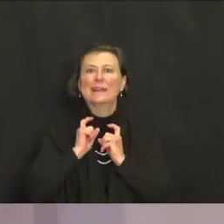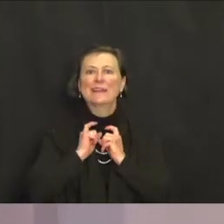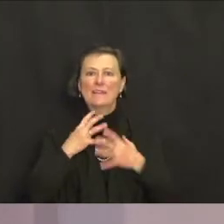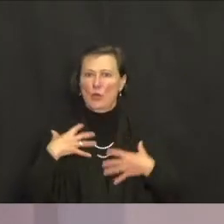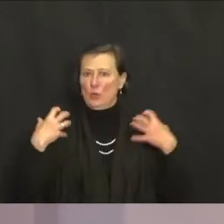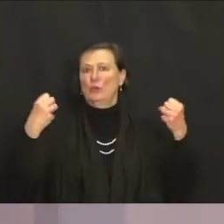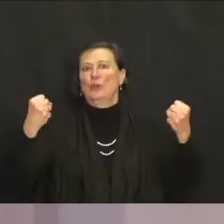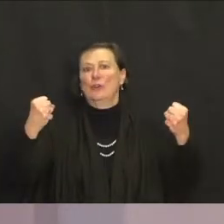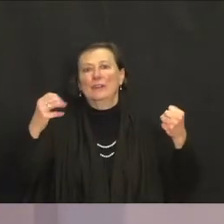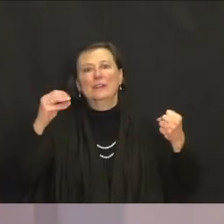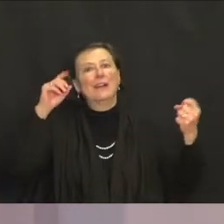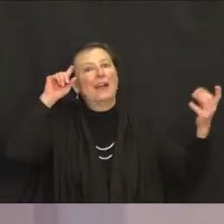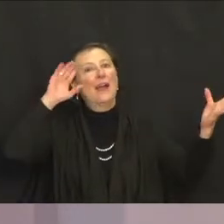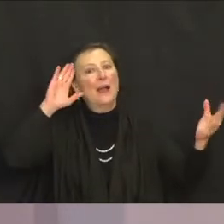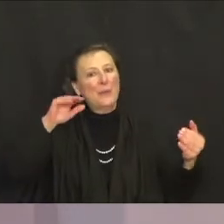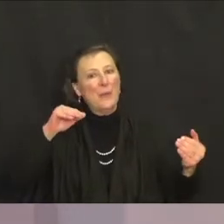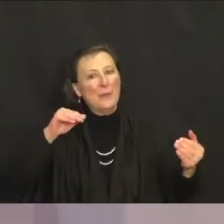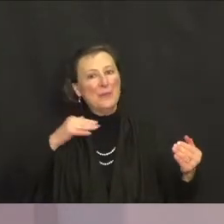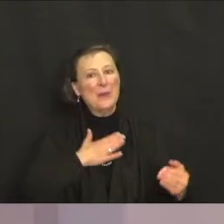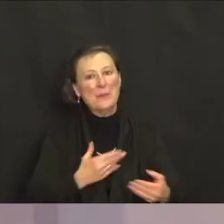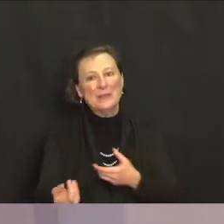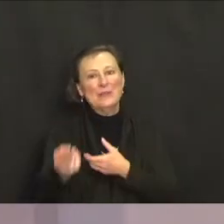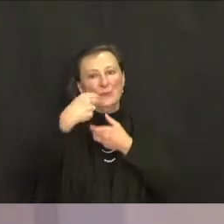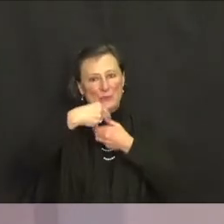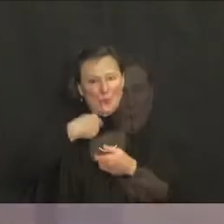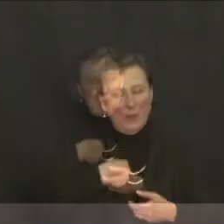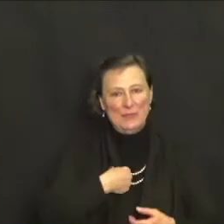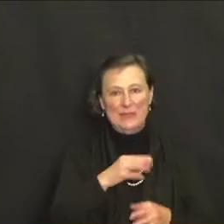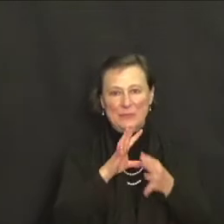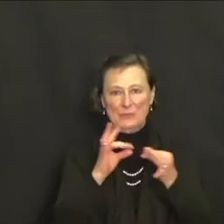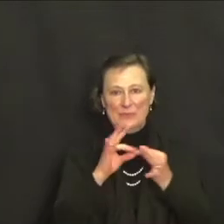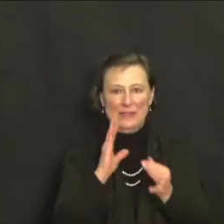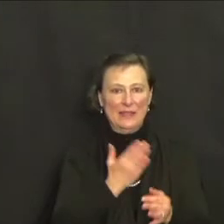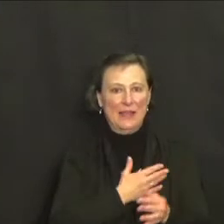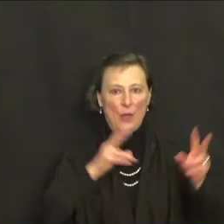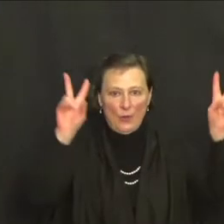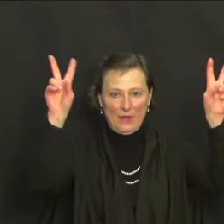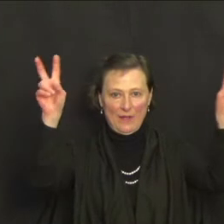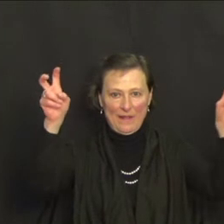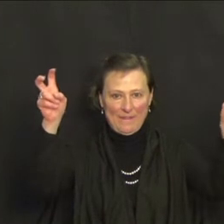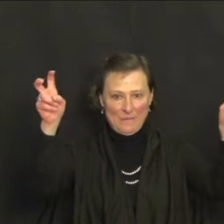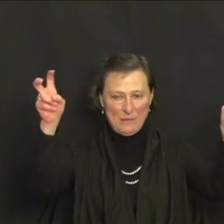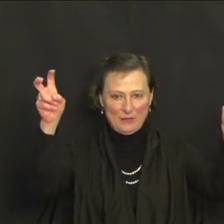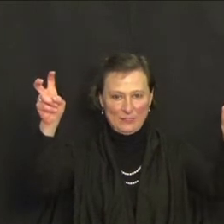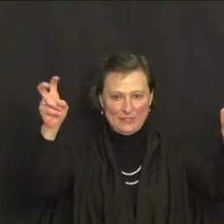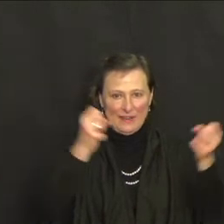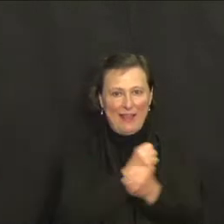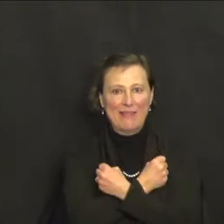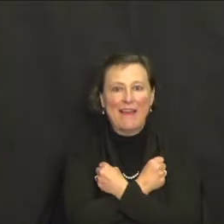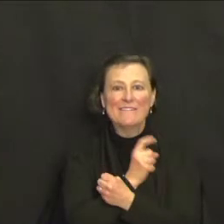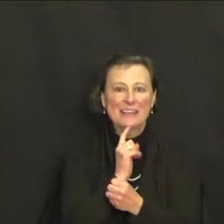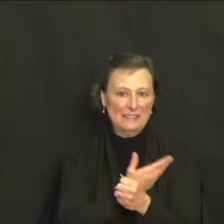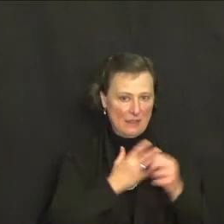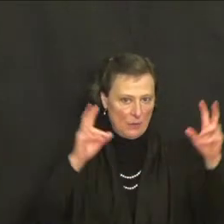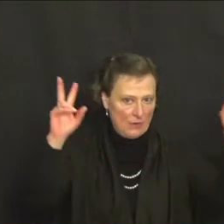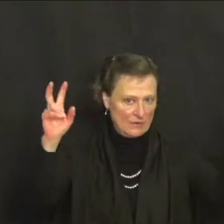Please join me as we speak our affirmation. Love is our doctrine.